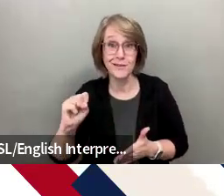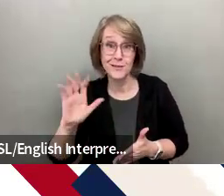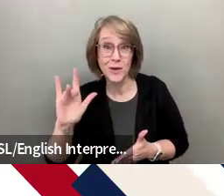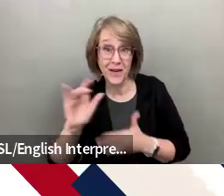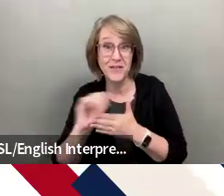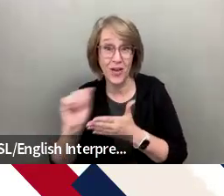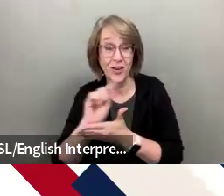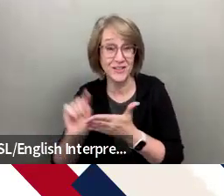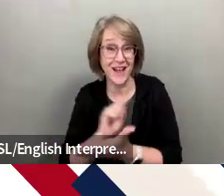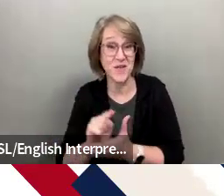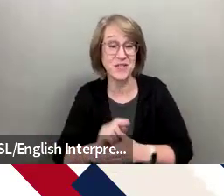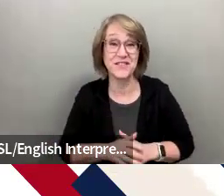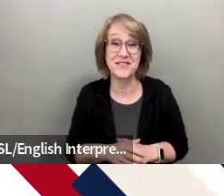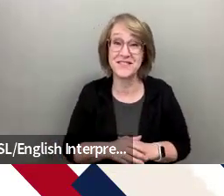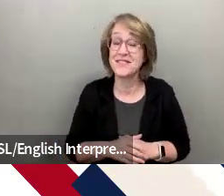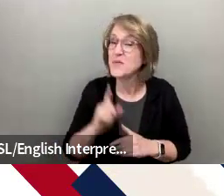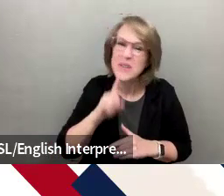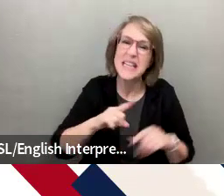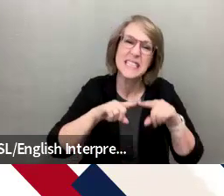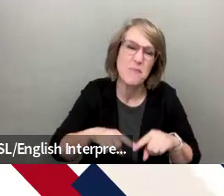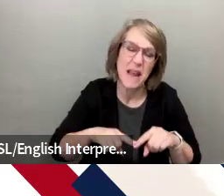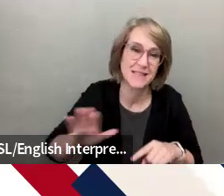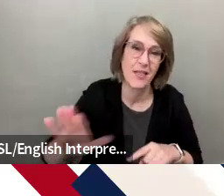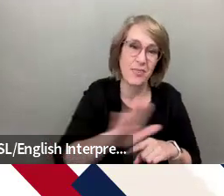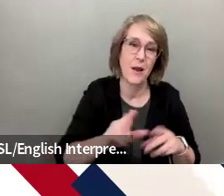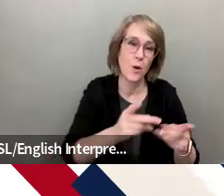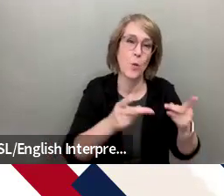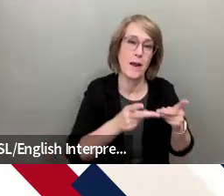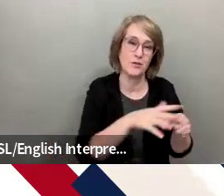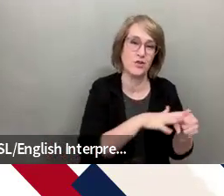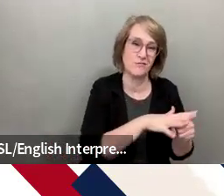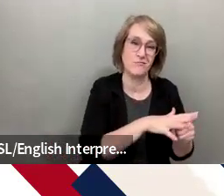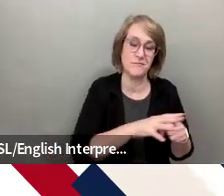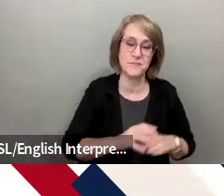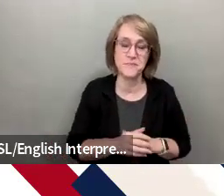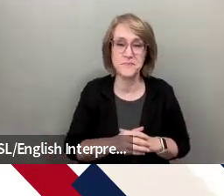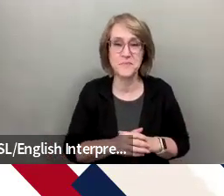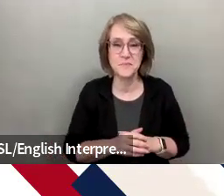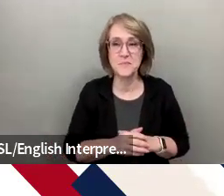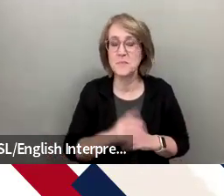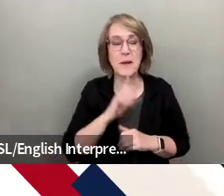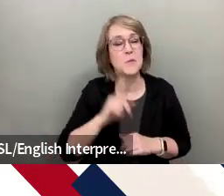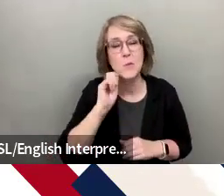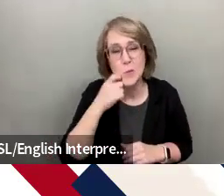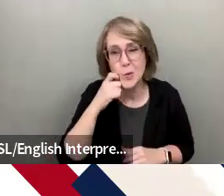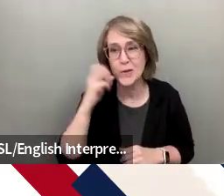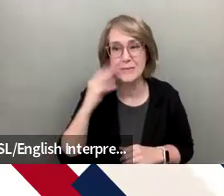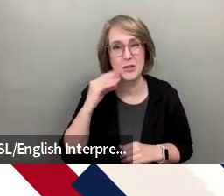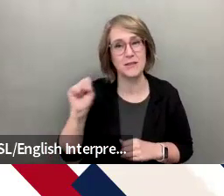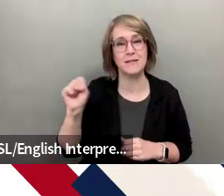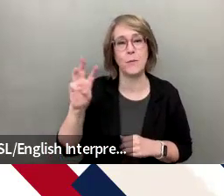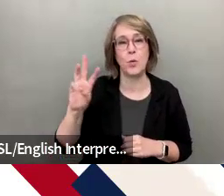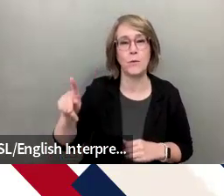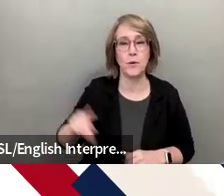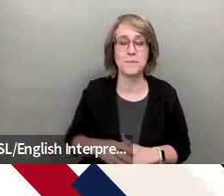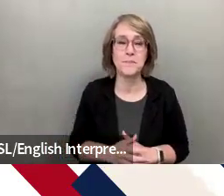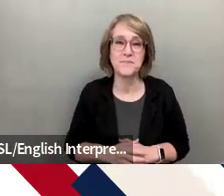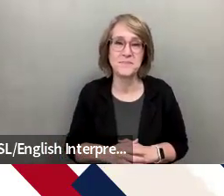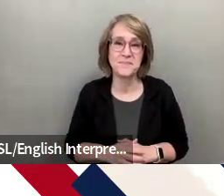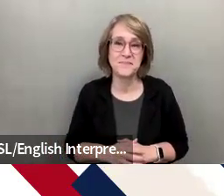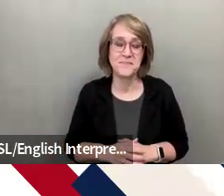AN HOUR. SO REALLY DEPENDS WHERE THEY END UP. AND OVERALL A REALLY COOL EXPERIENCE. THESE